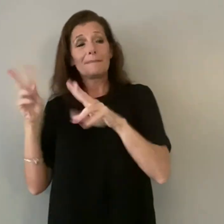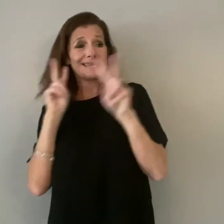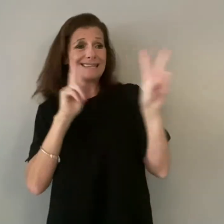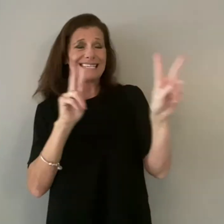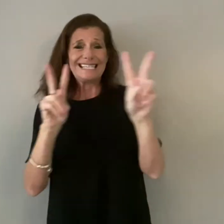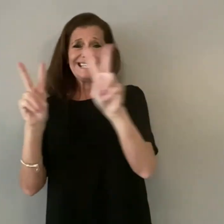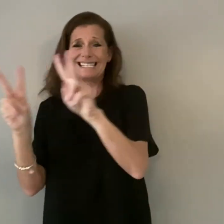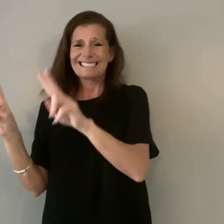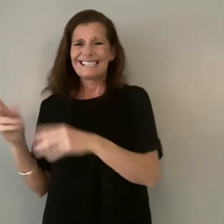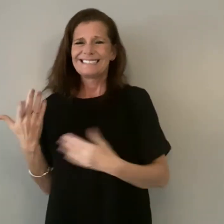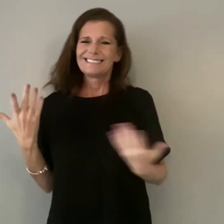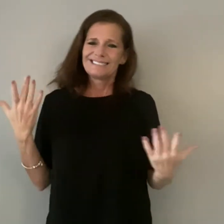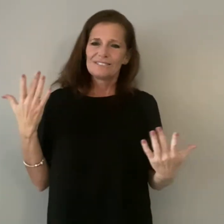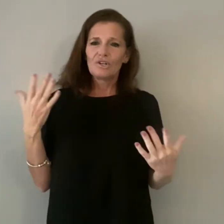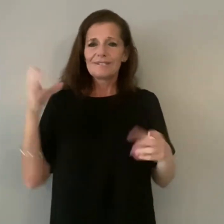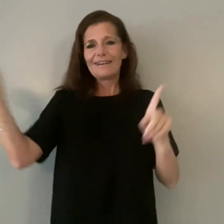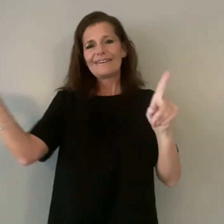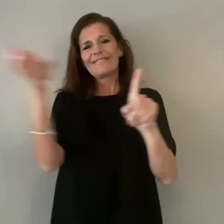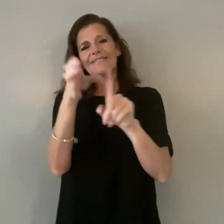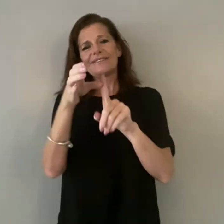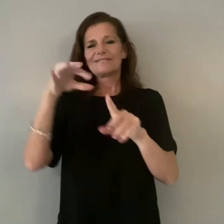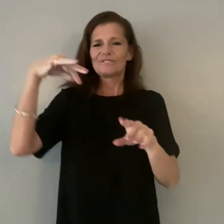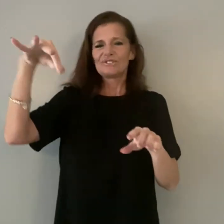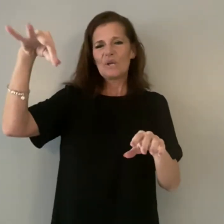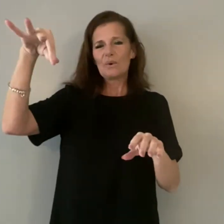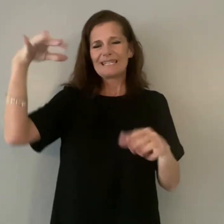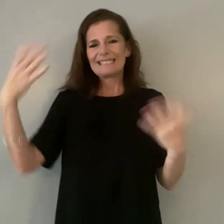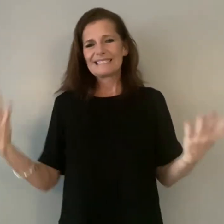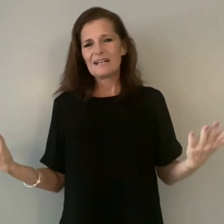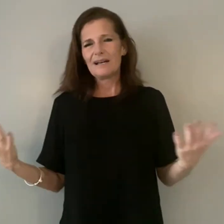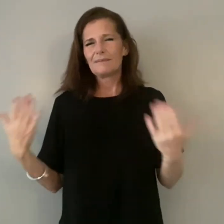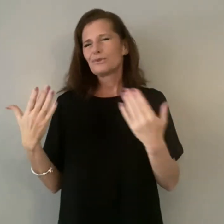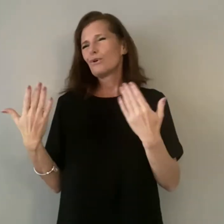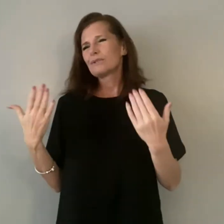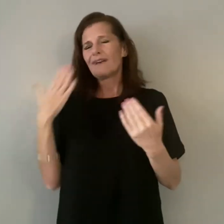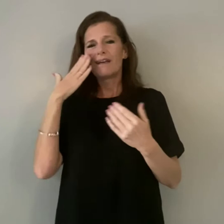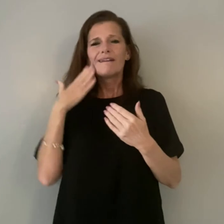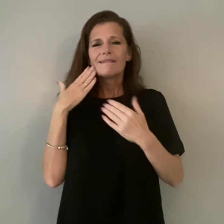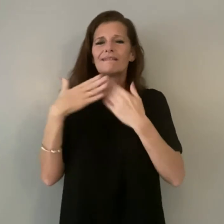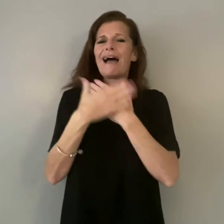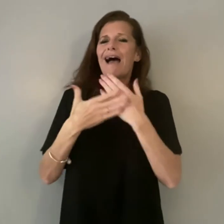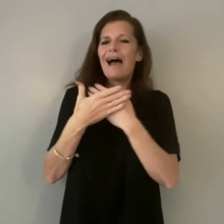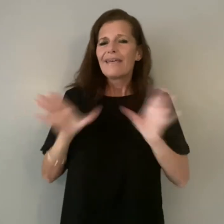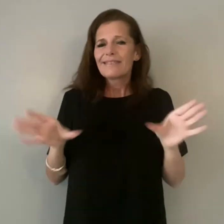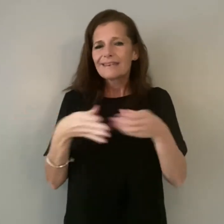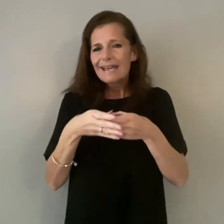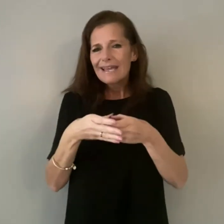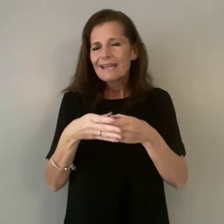what might be considered a bit tokenistic appointment particularly around and people from ethnic minorities.